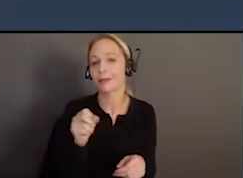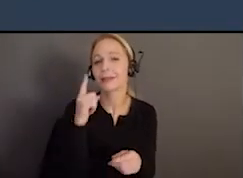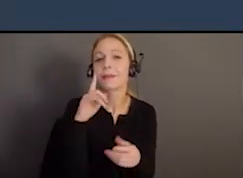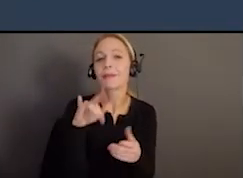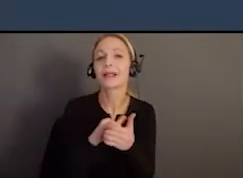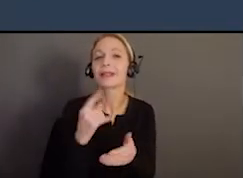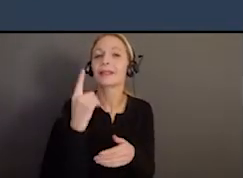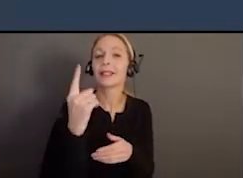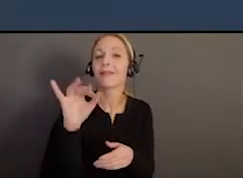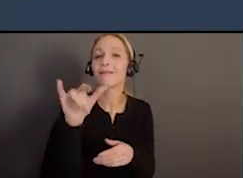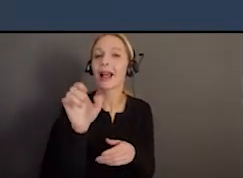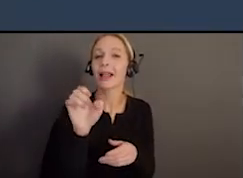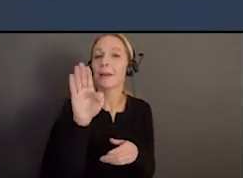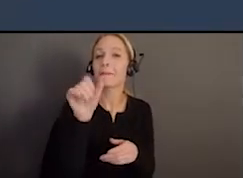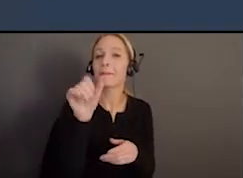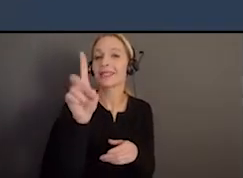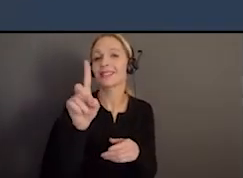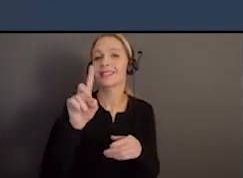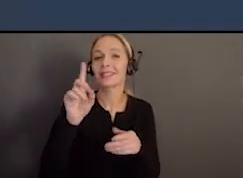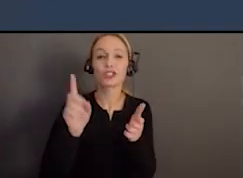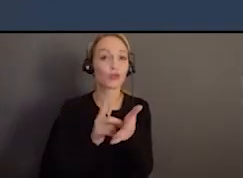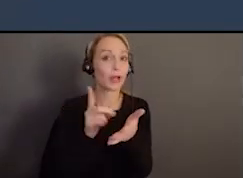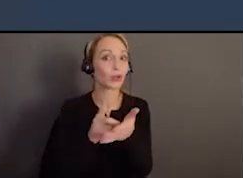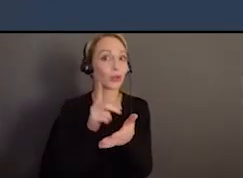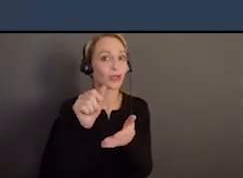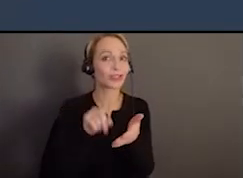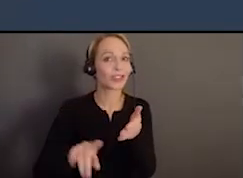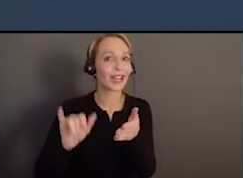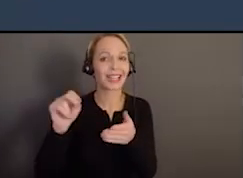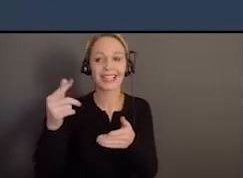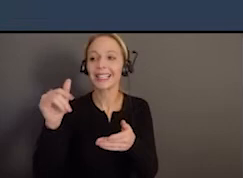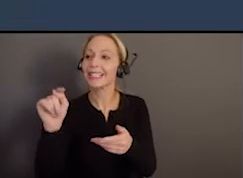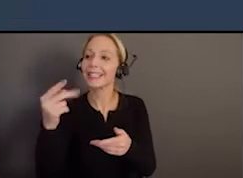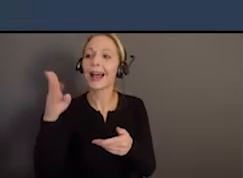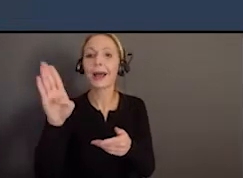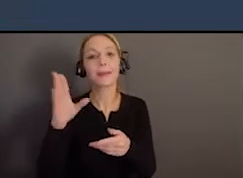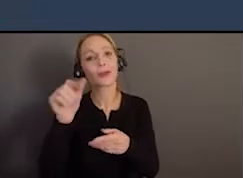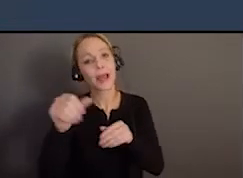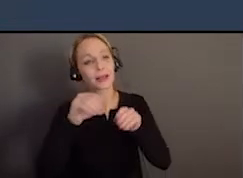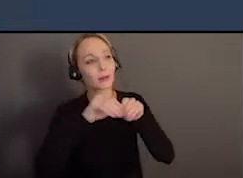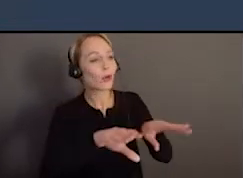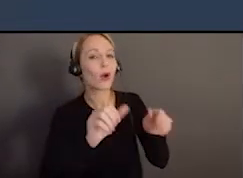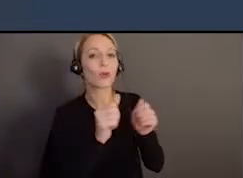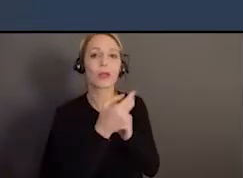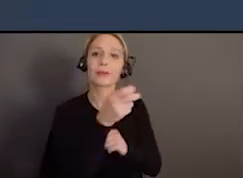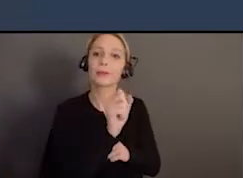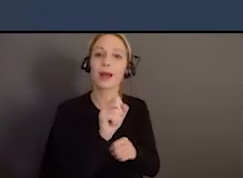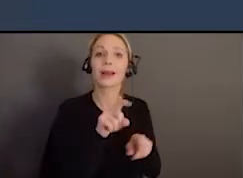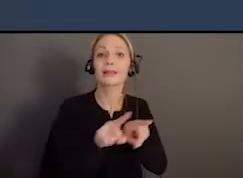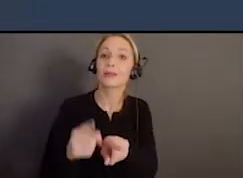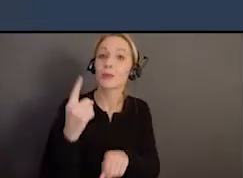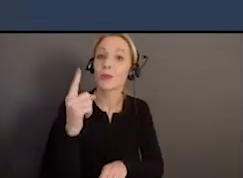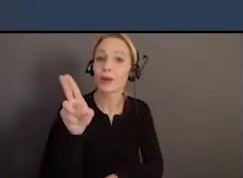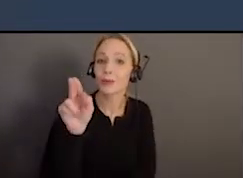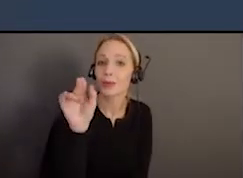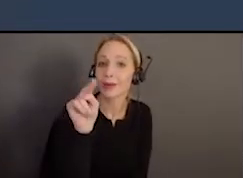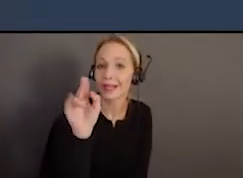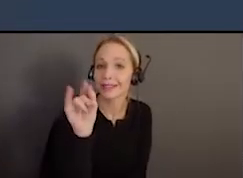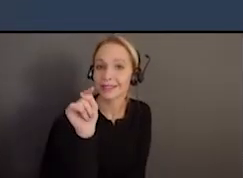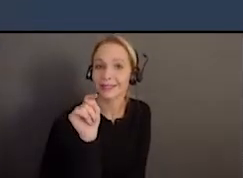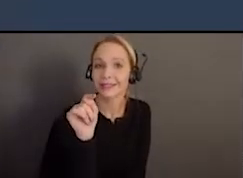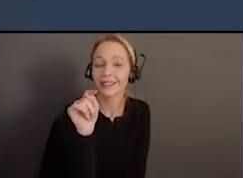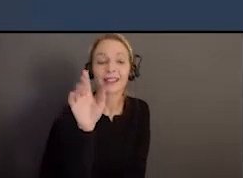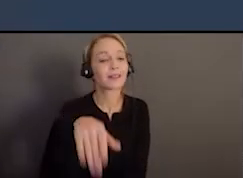THINK OF IT AS A DIRECTORY TO CHECK INTO GET-HUB AS ONE